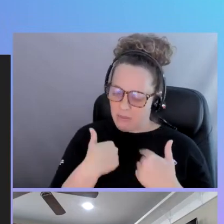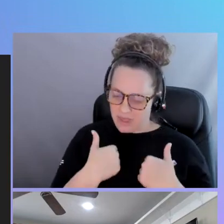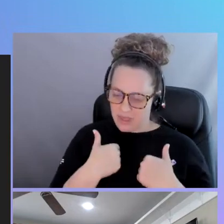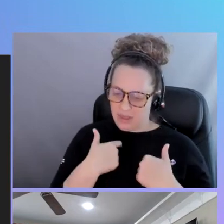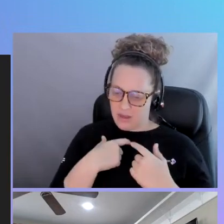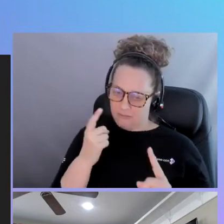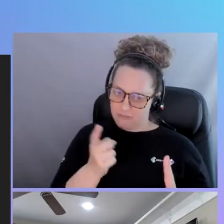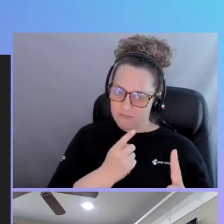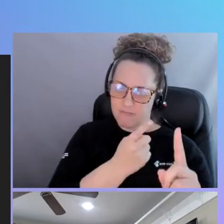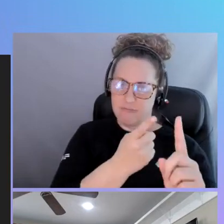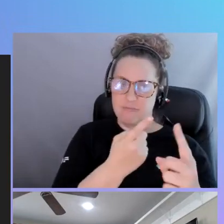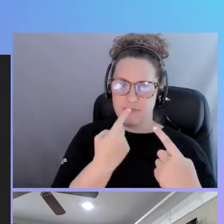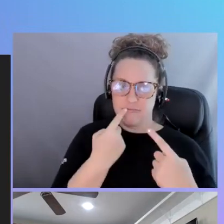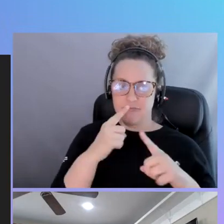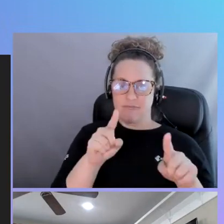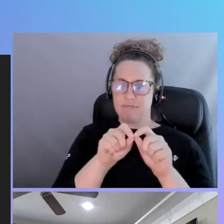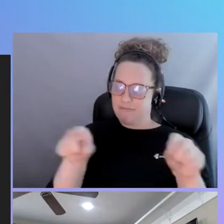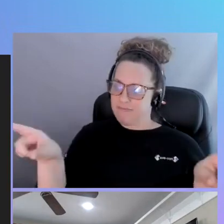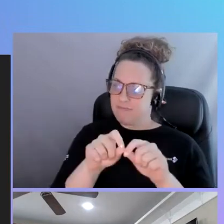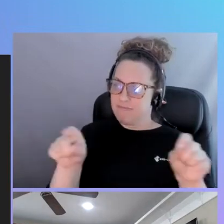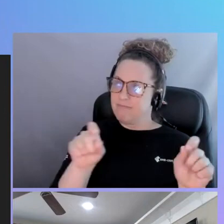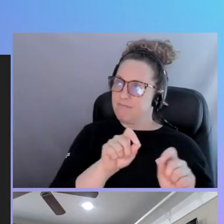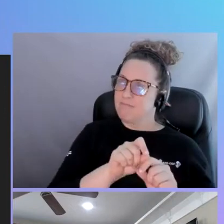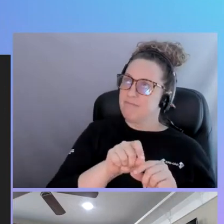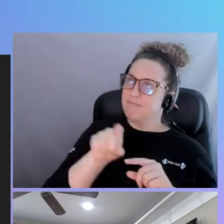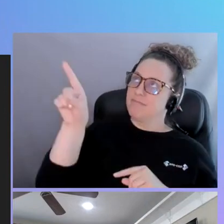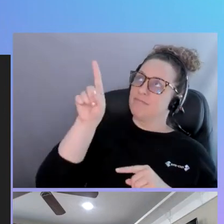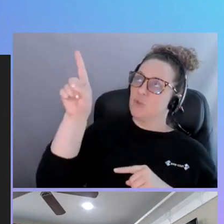message out to leadership, uh, was through volunteer thing. And